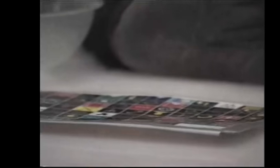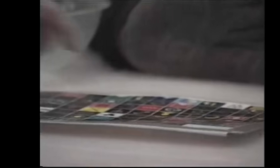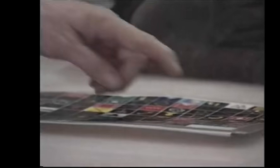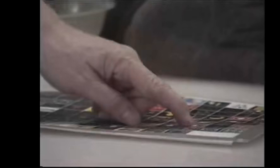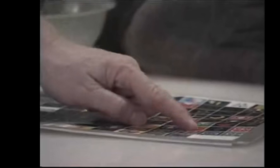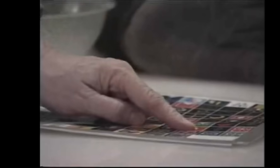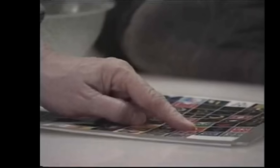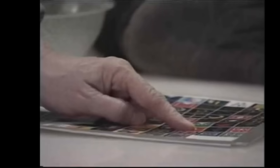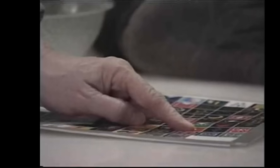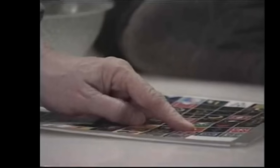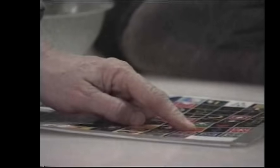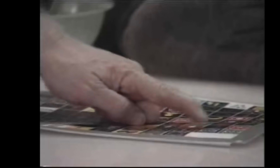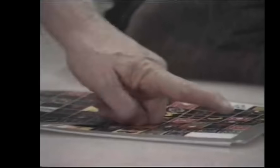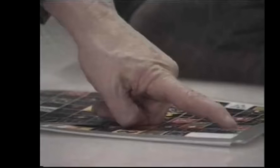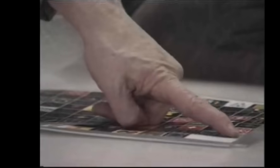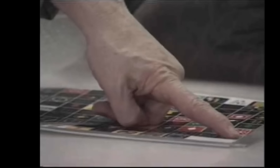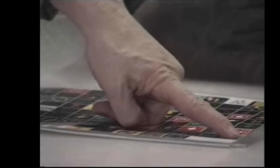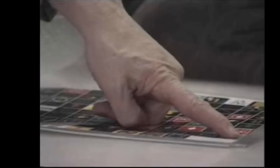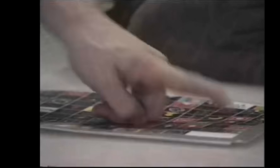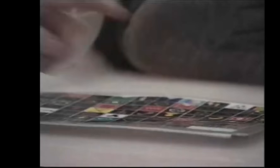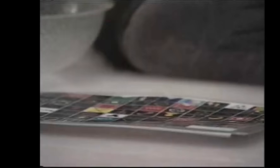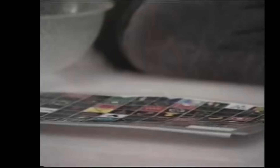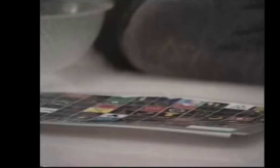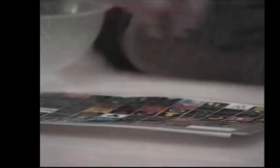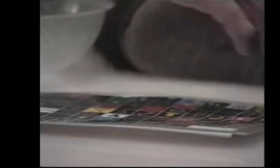All it would take for an animal to acquire language would be the correct procedure.